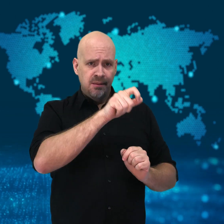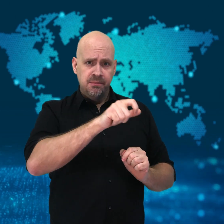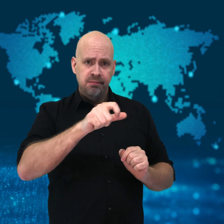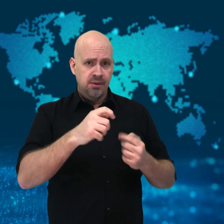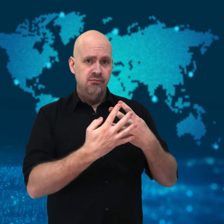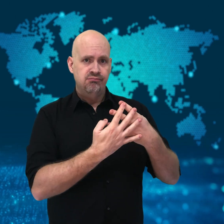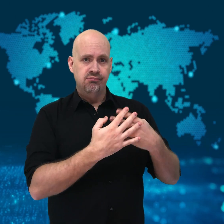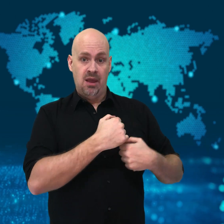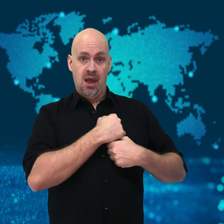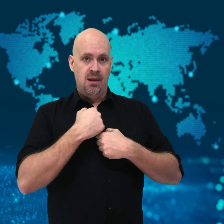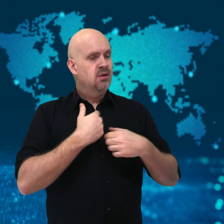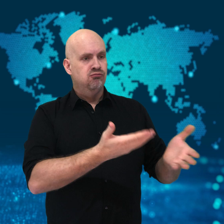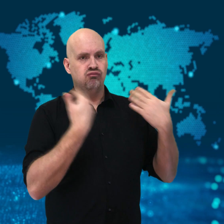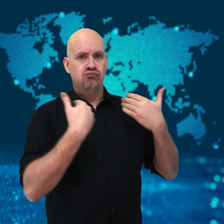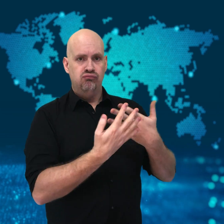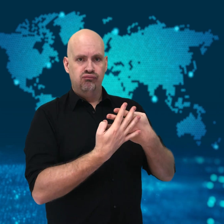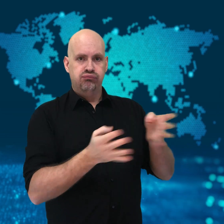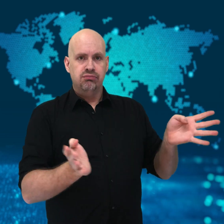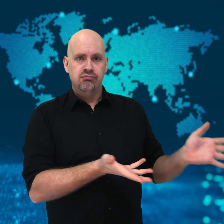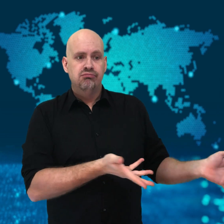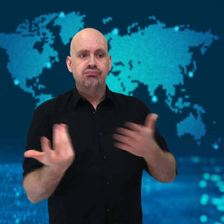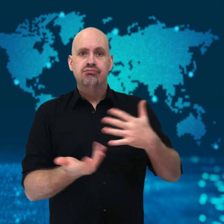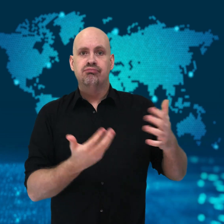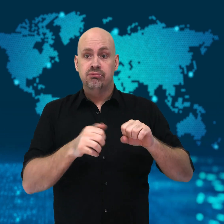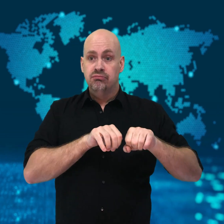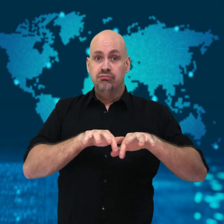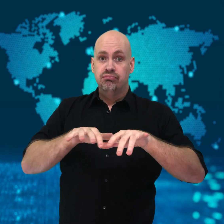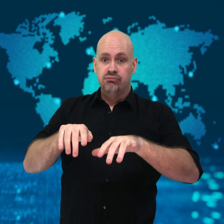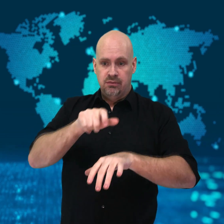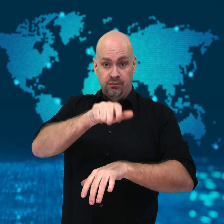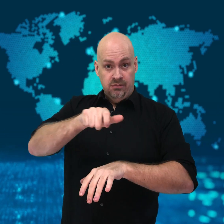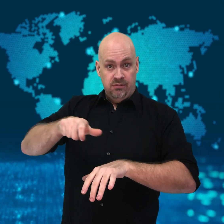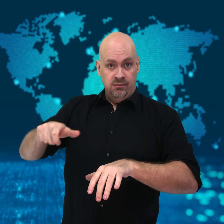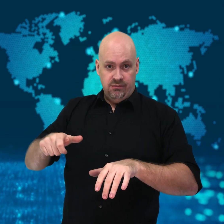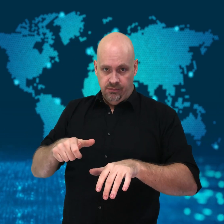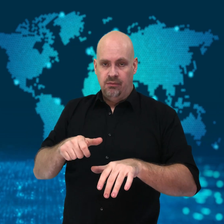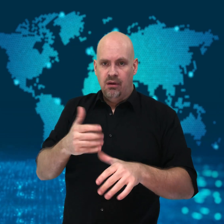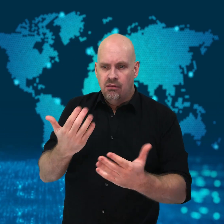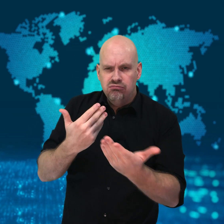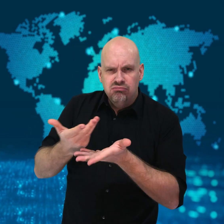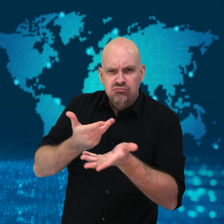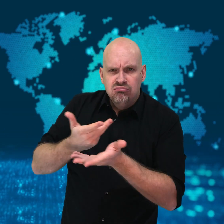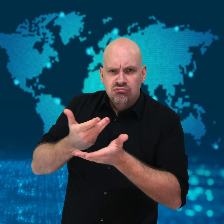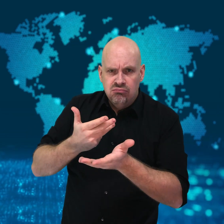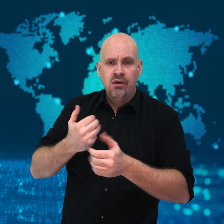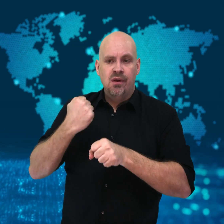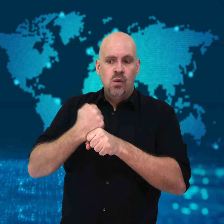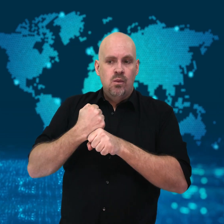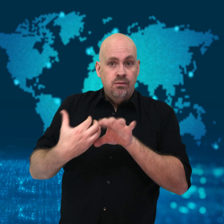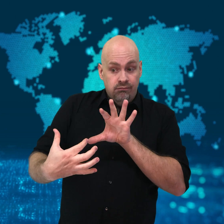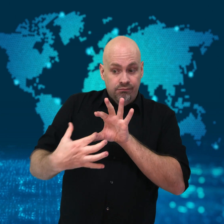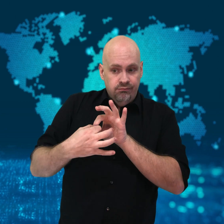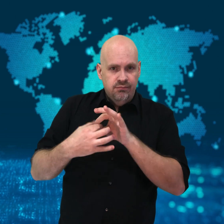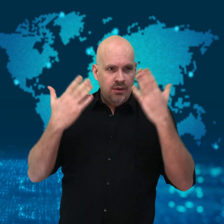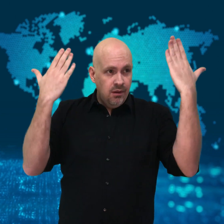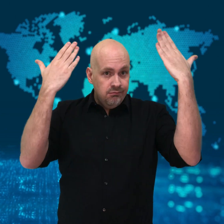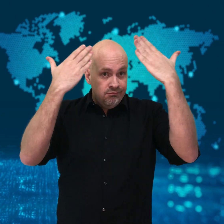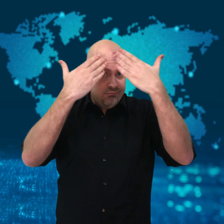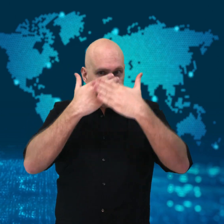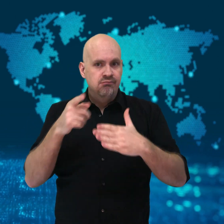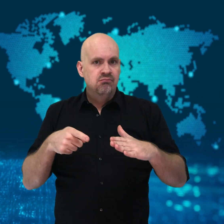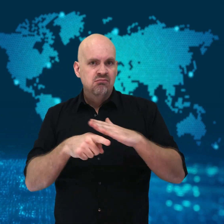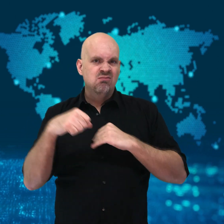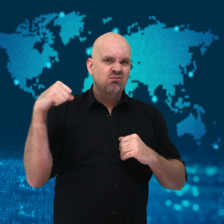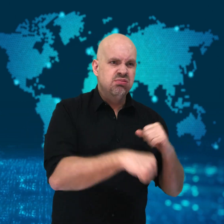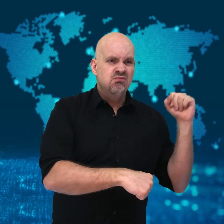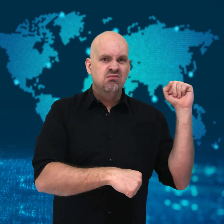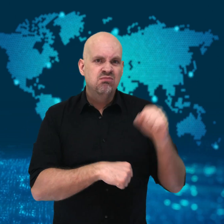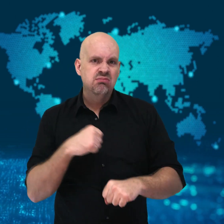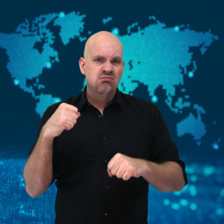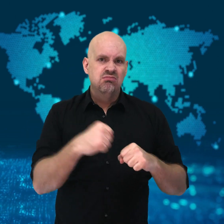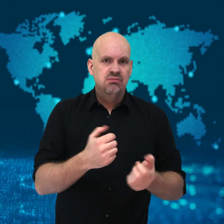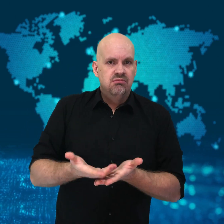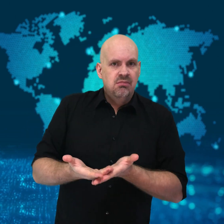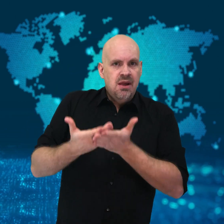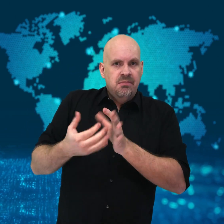These criminals were then recruited to commit violent activities at night.